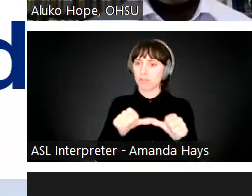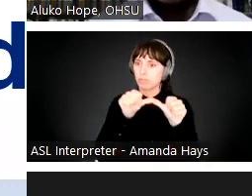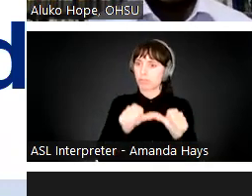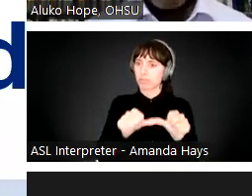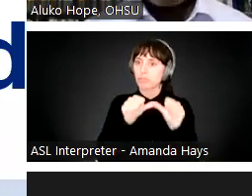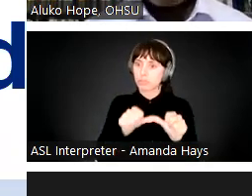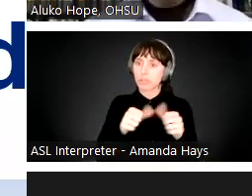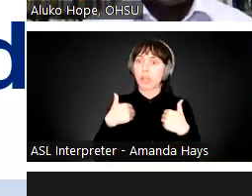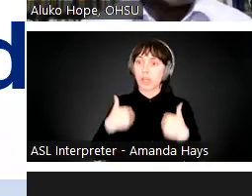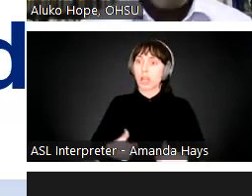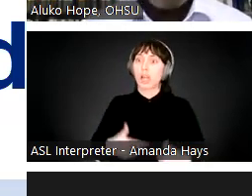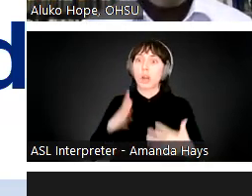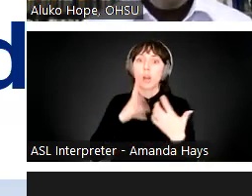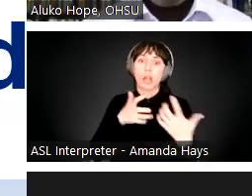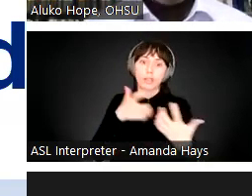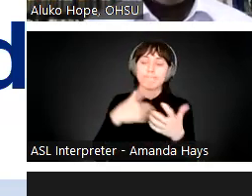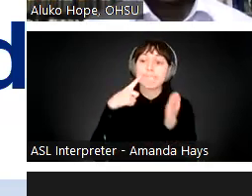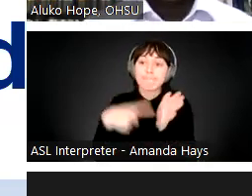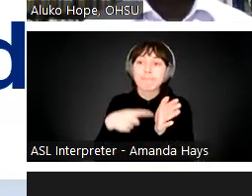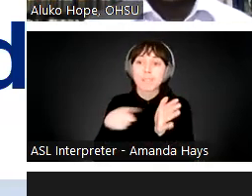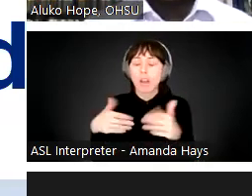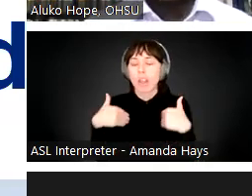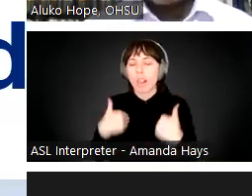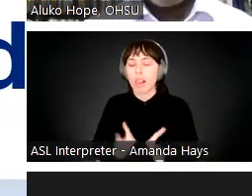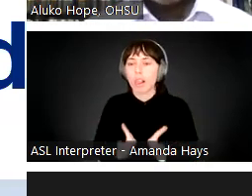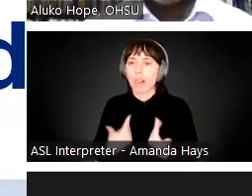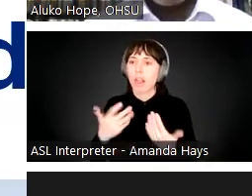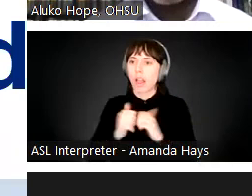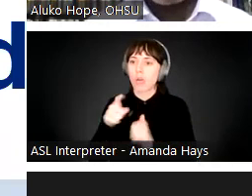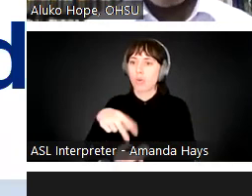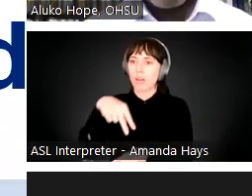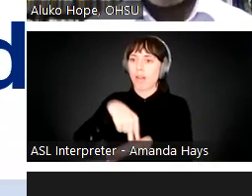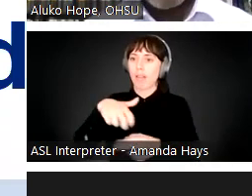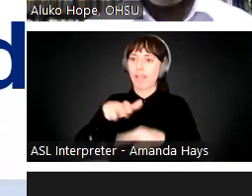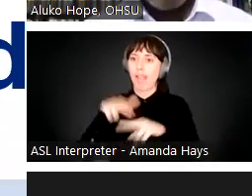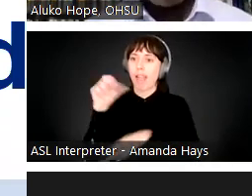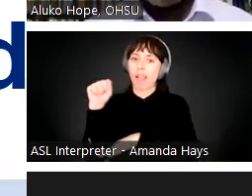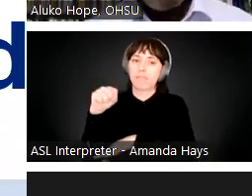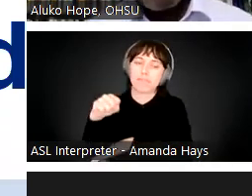fatigued, your posture may change. When you're spending a lot of time putting